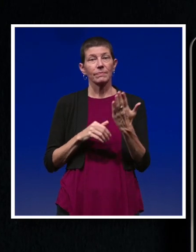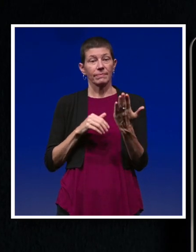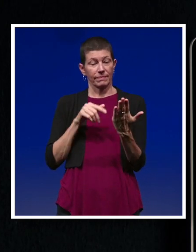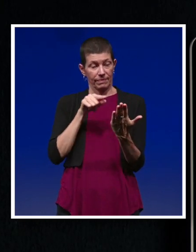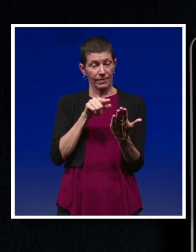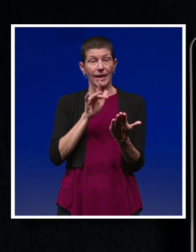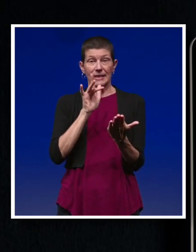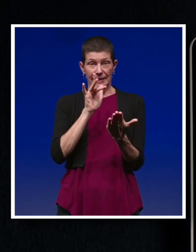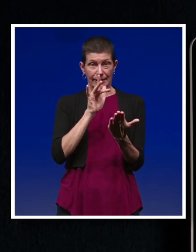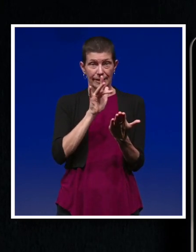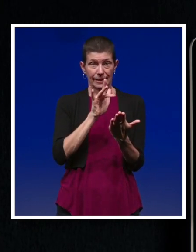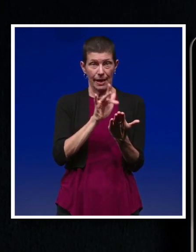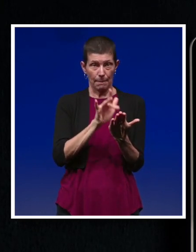When you tap on an item...